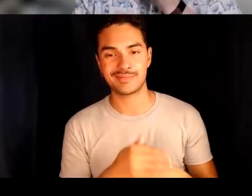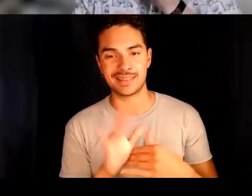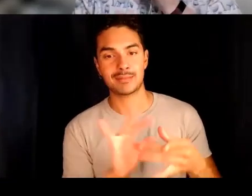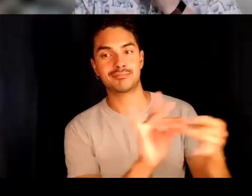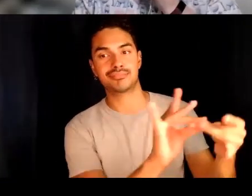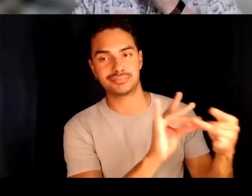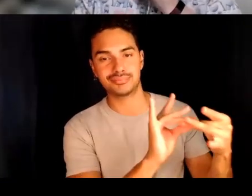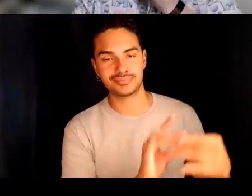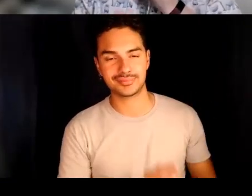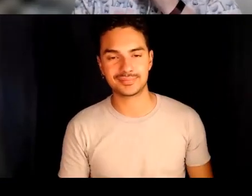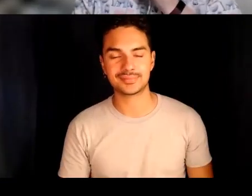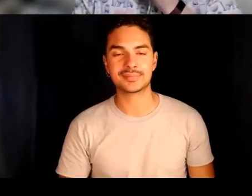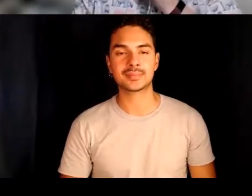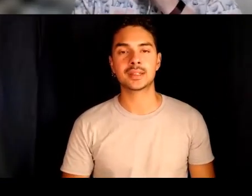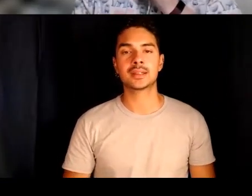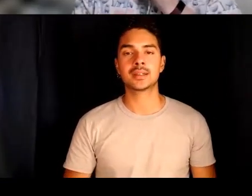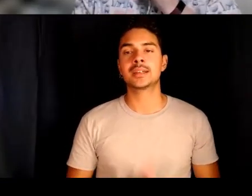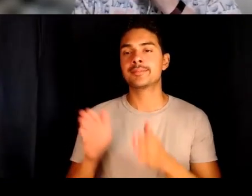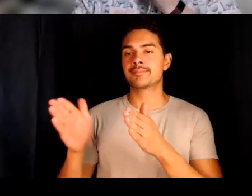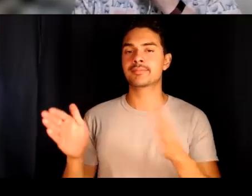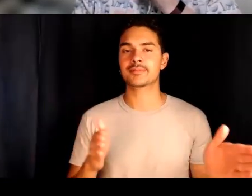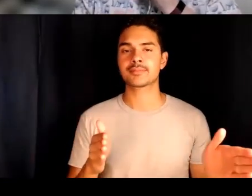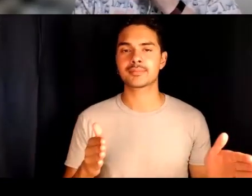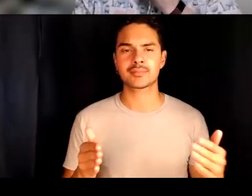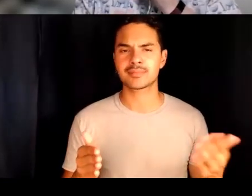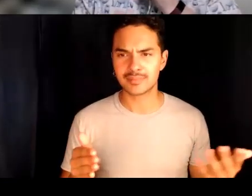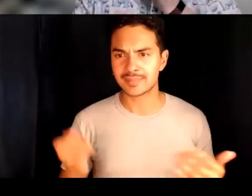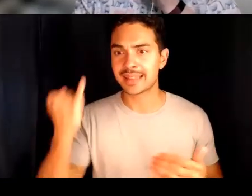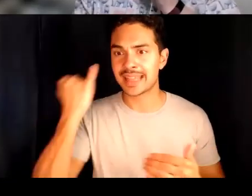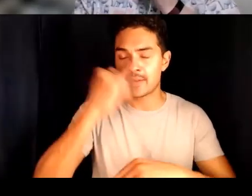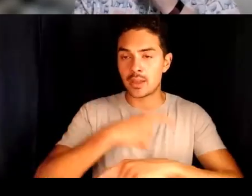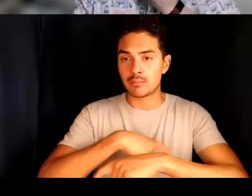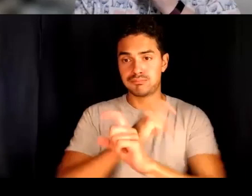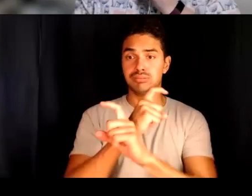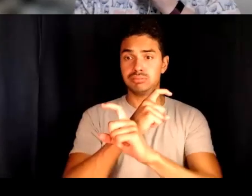So what to do when there is a crisis?